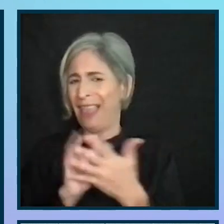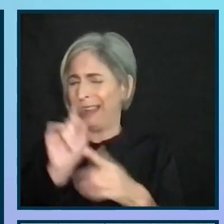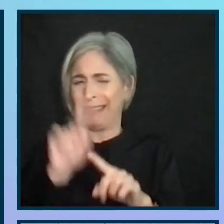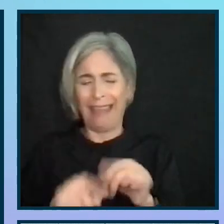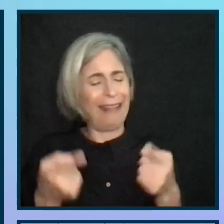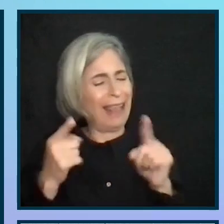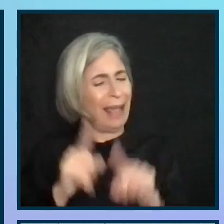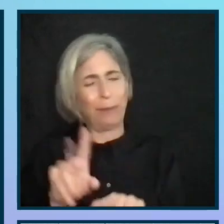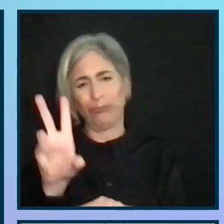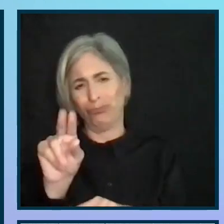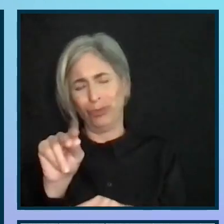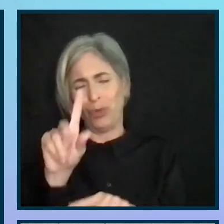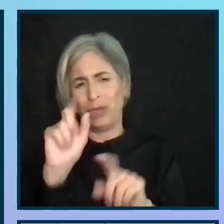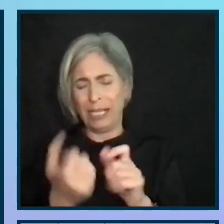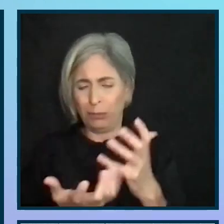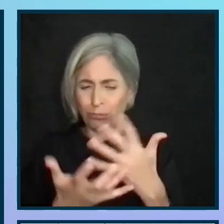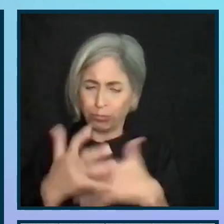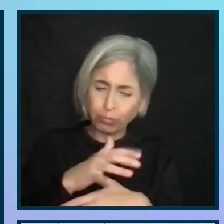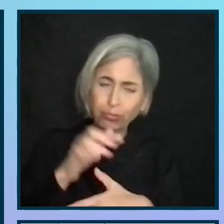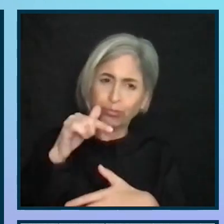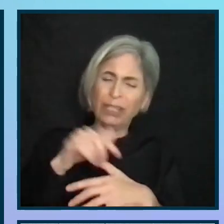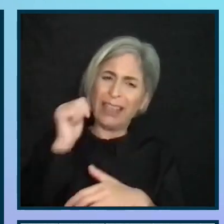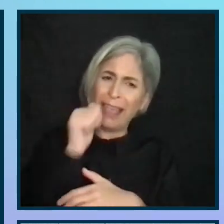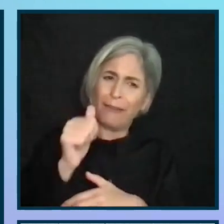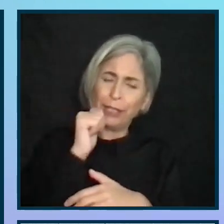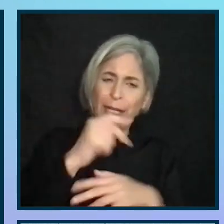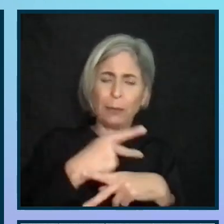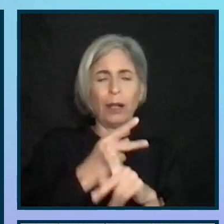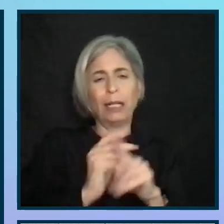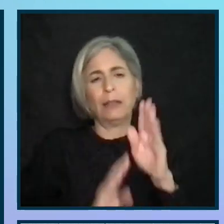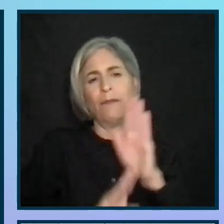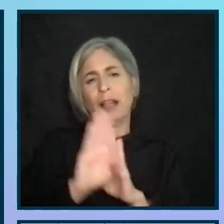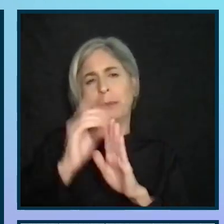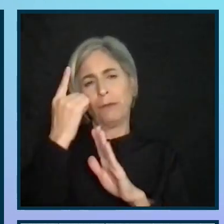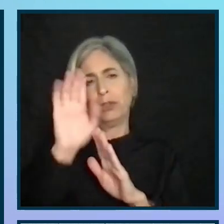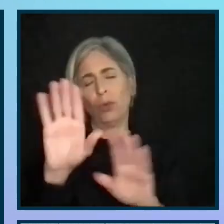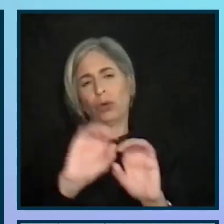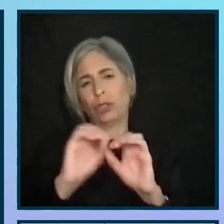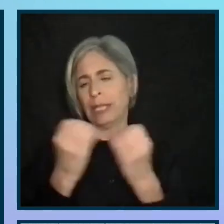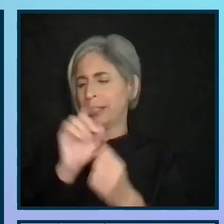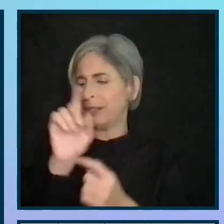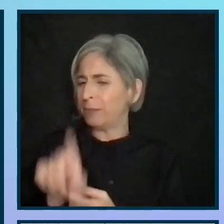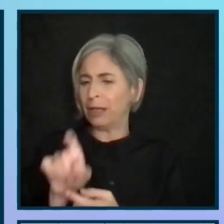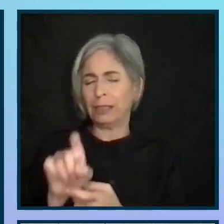It needs to be built in into the day to day product development practices for your organization, in order for it to stick.